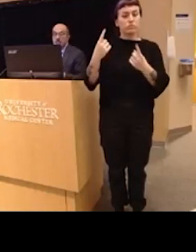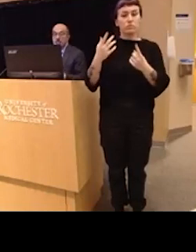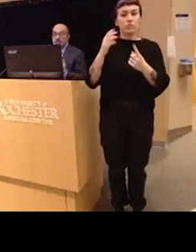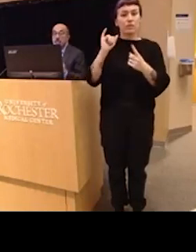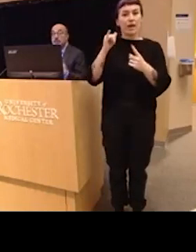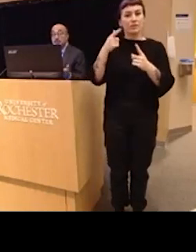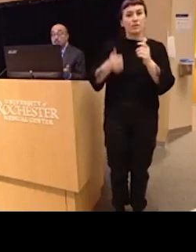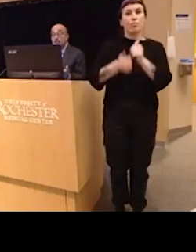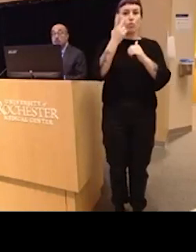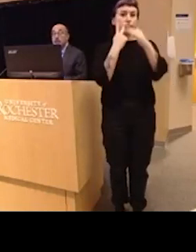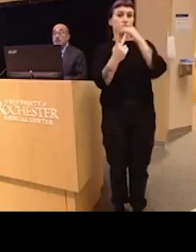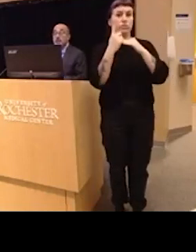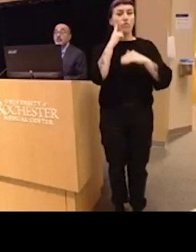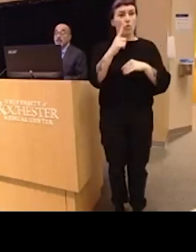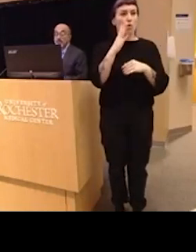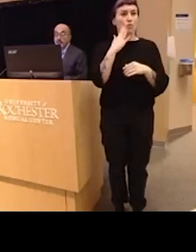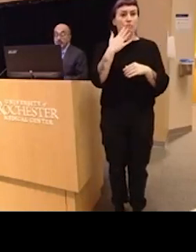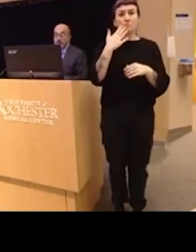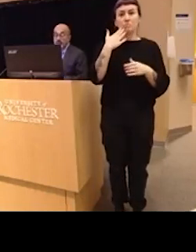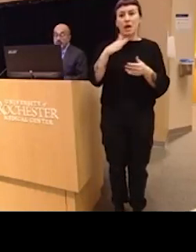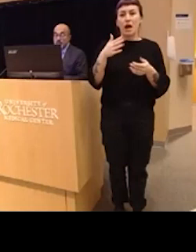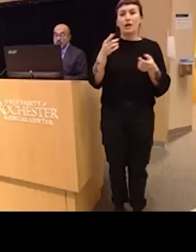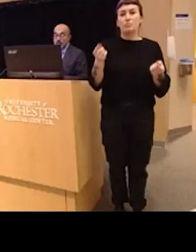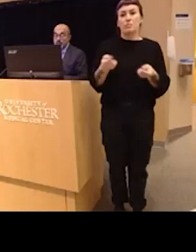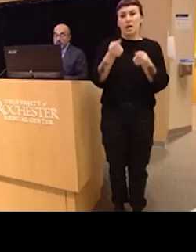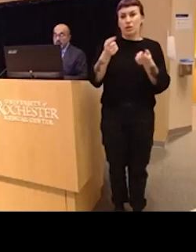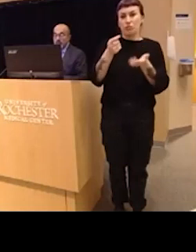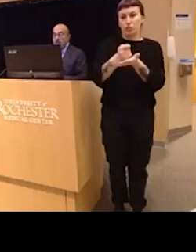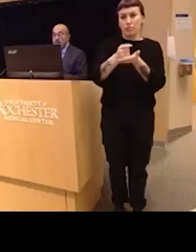been the most predictive of a poor pain treatment outcome um in the literature um and then you have